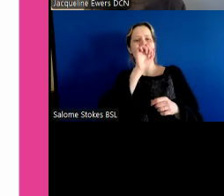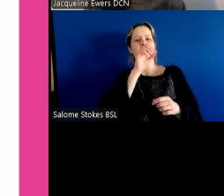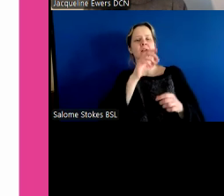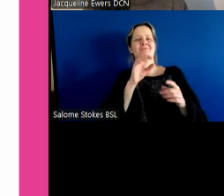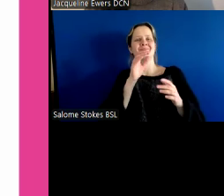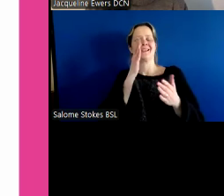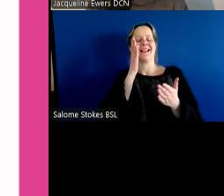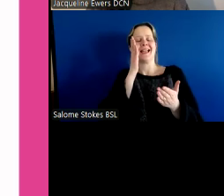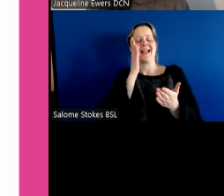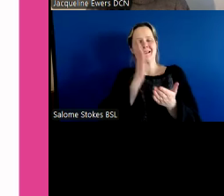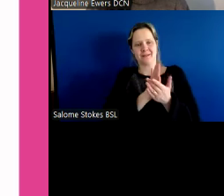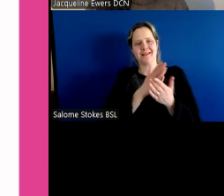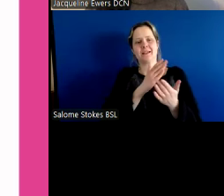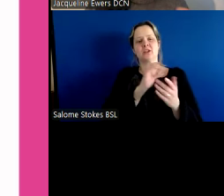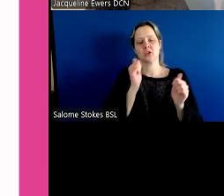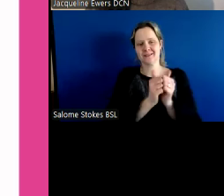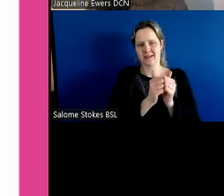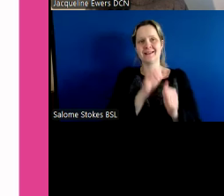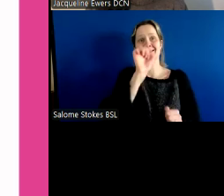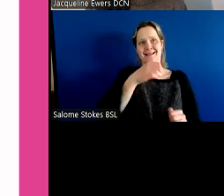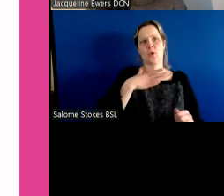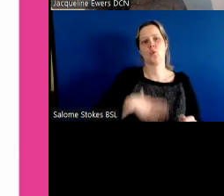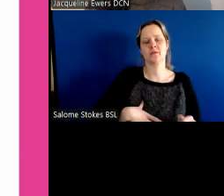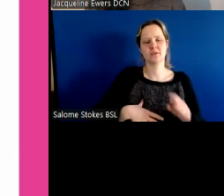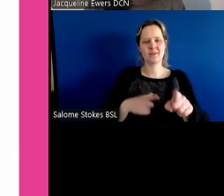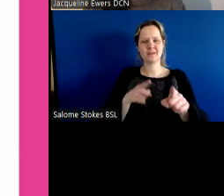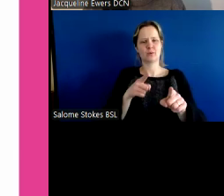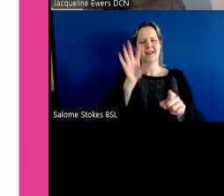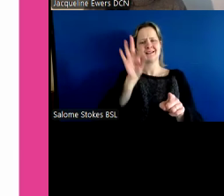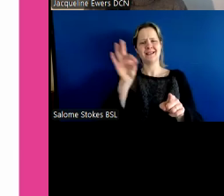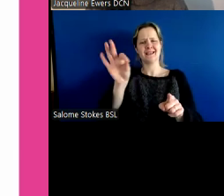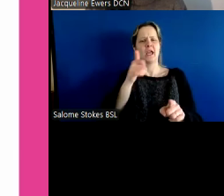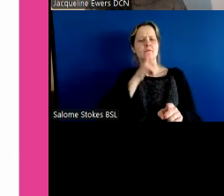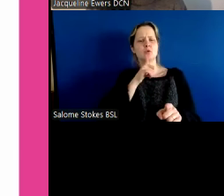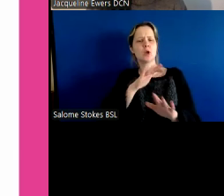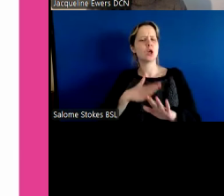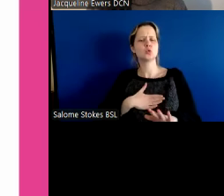In this case it's, "Tick here if you prefer not to hear from LW Theatres."